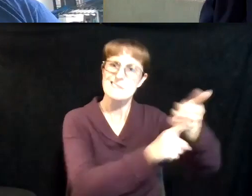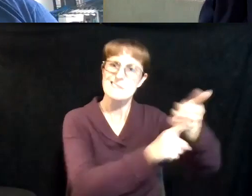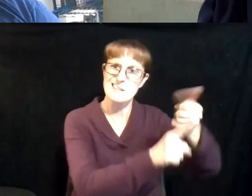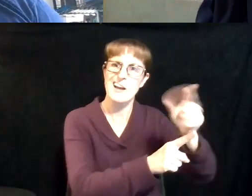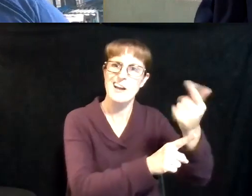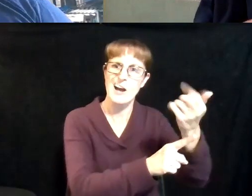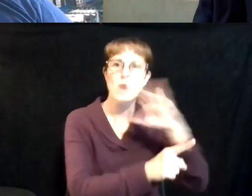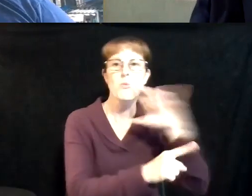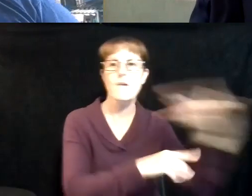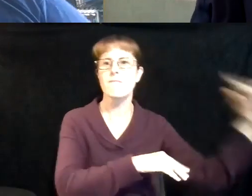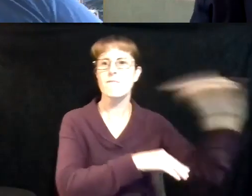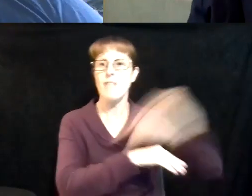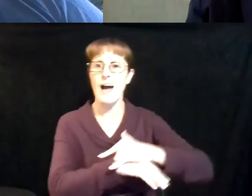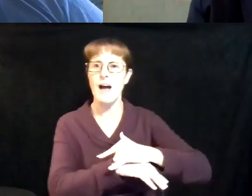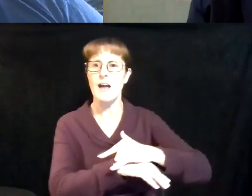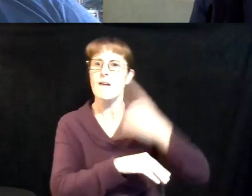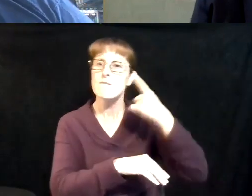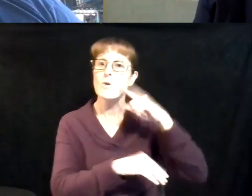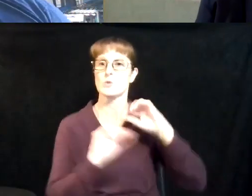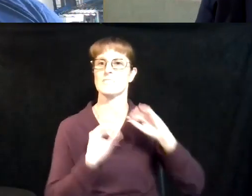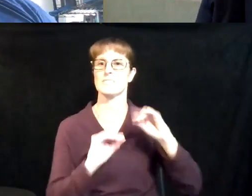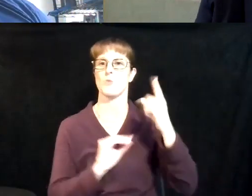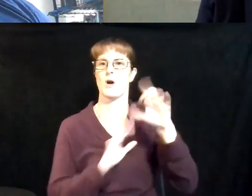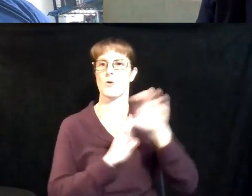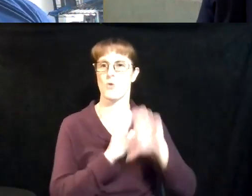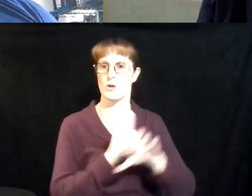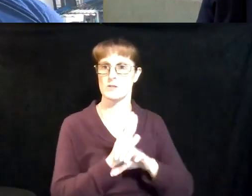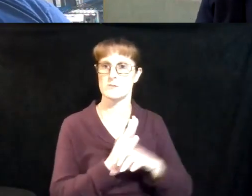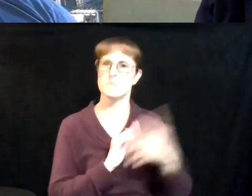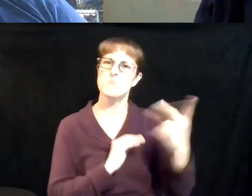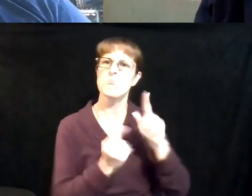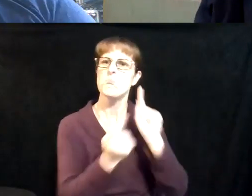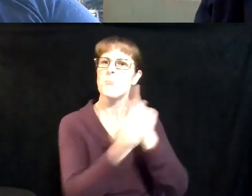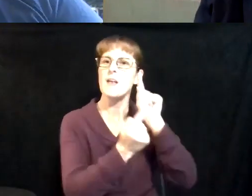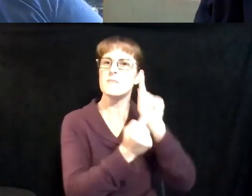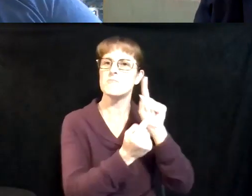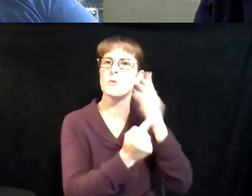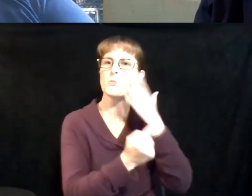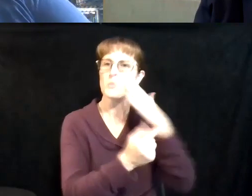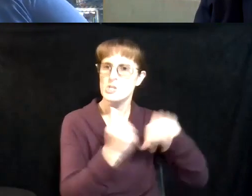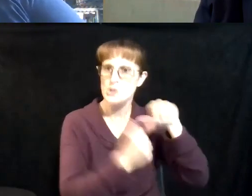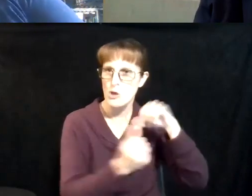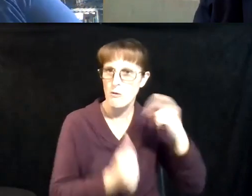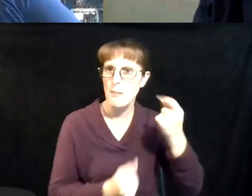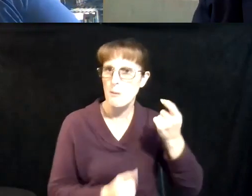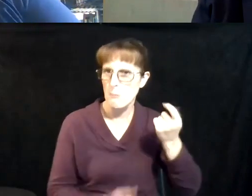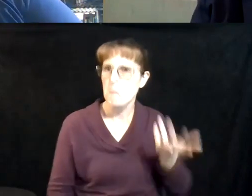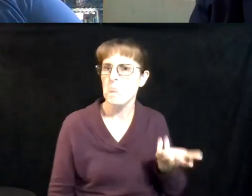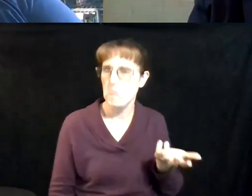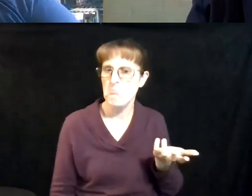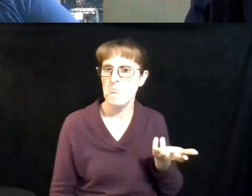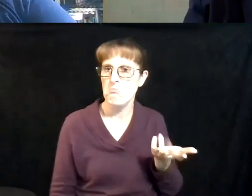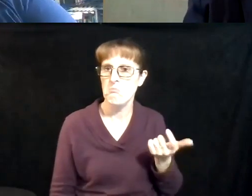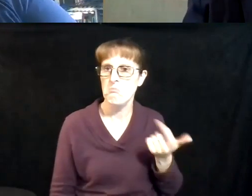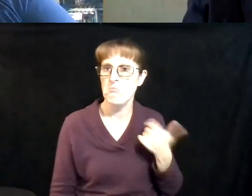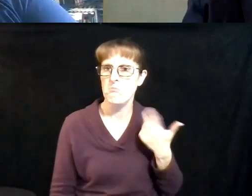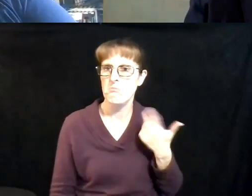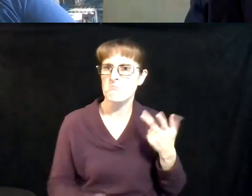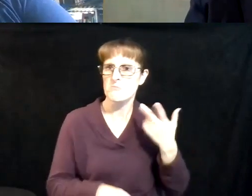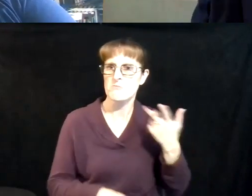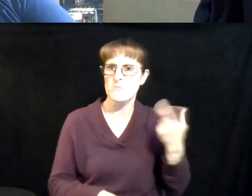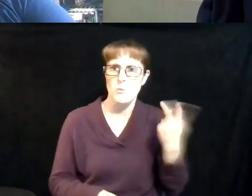I got to know him a little bit while I was at Syracuse and I knew that he